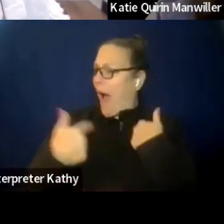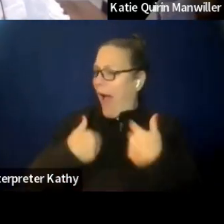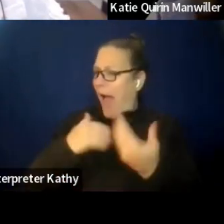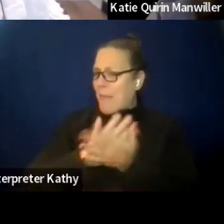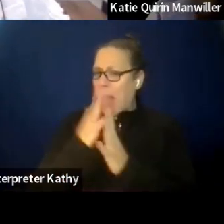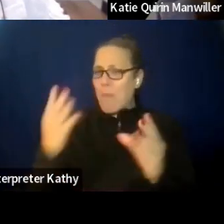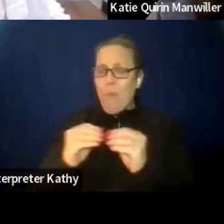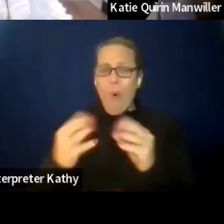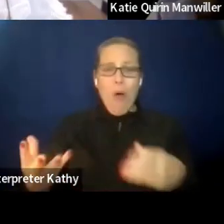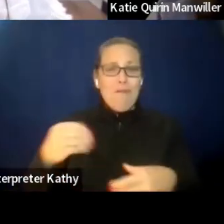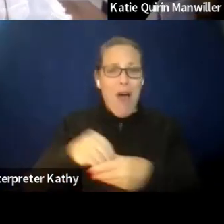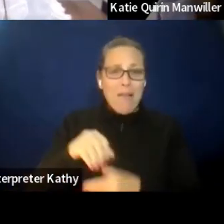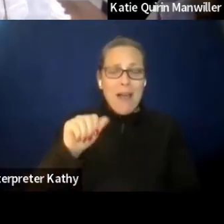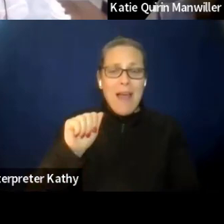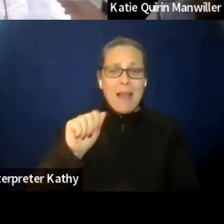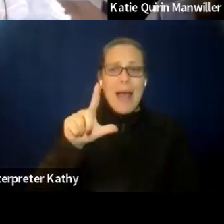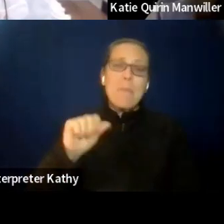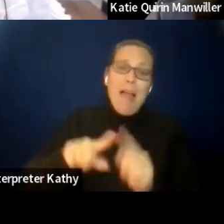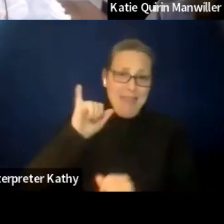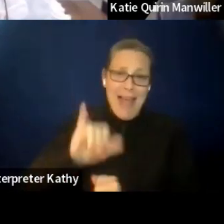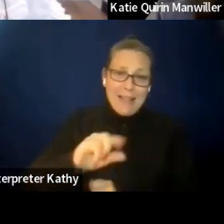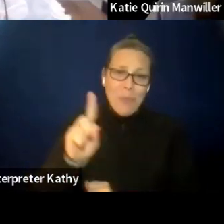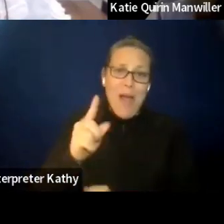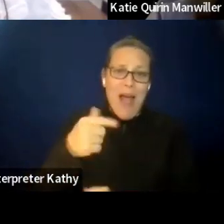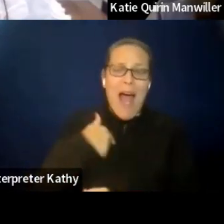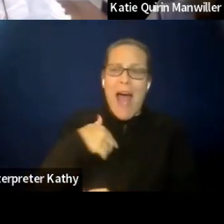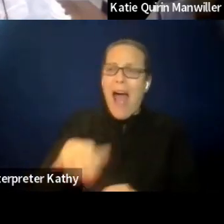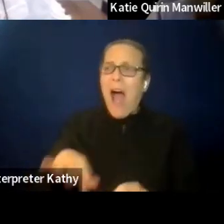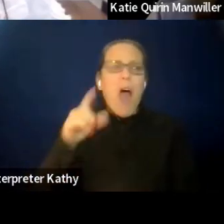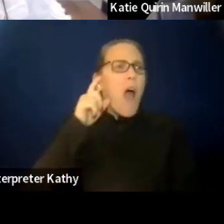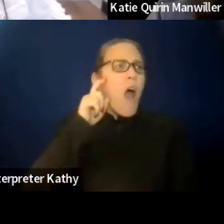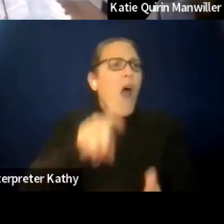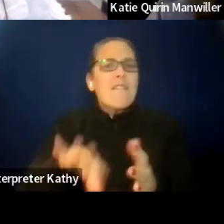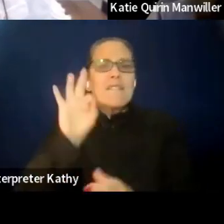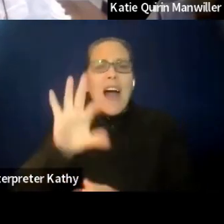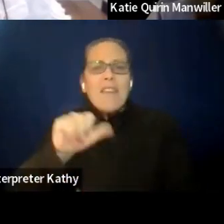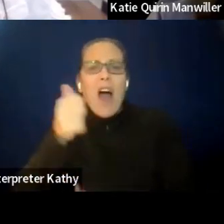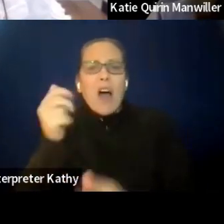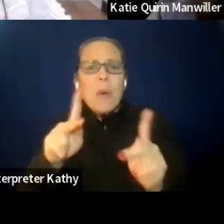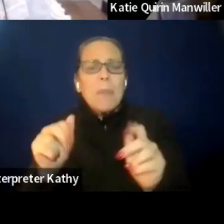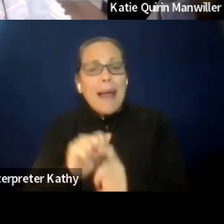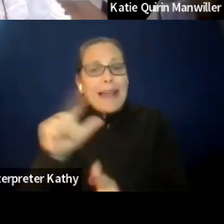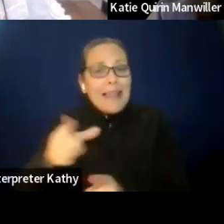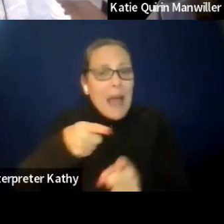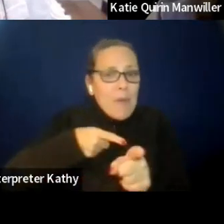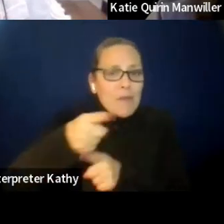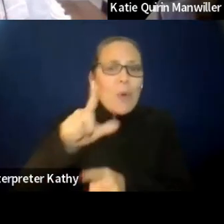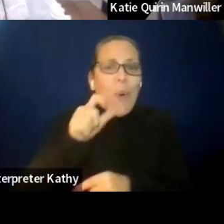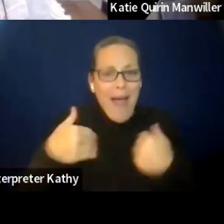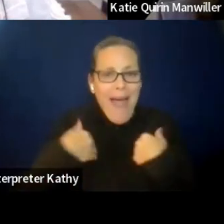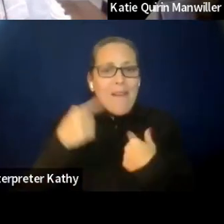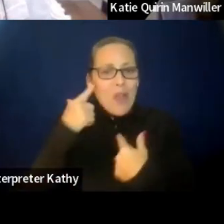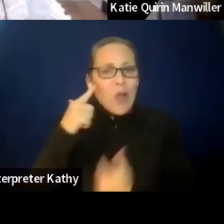that's really where I became more involved in ALA and finding other people with hearing loss in the library